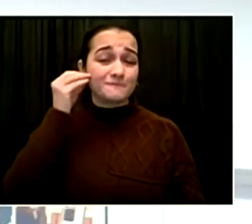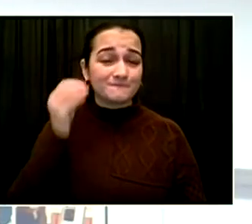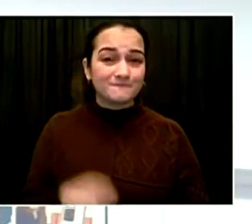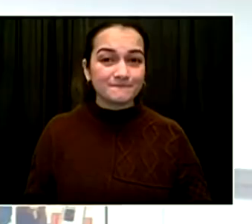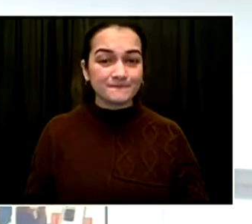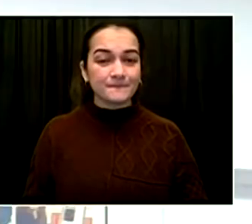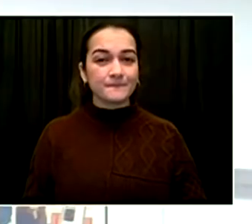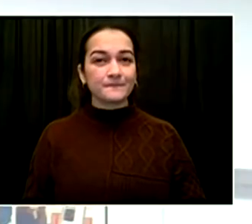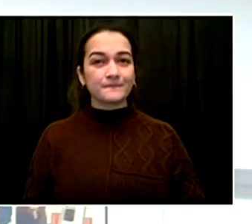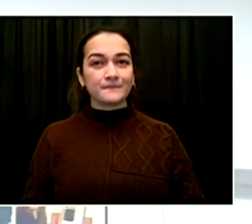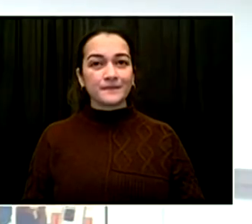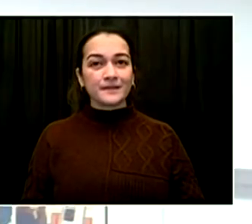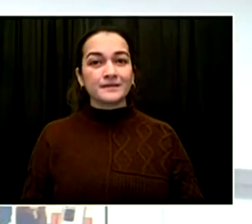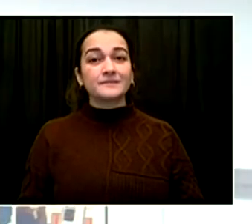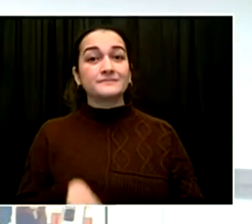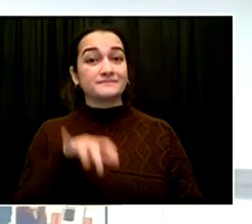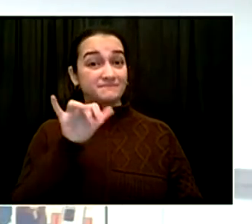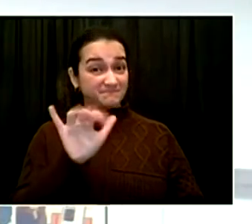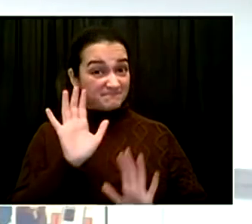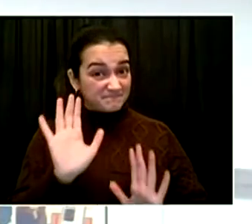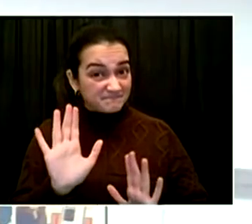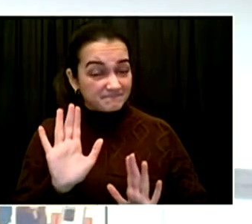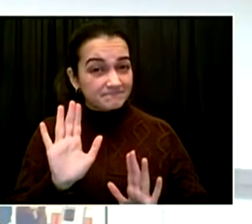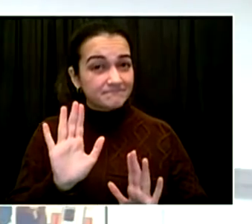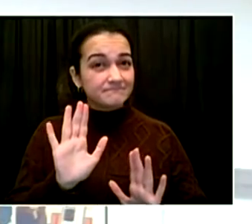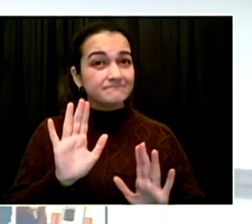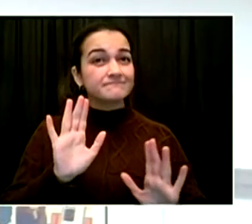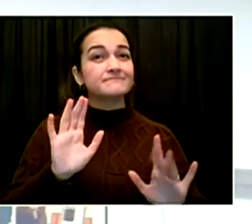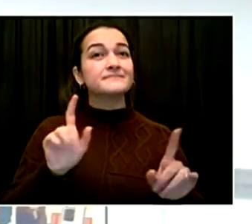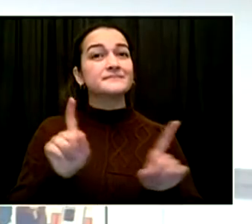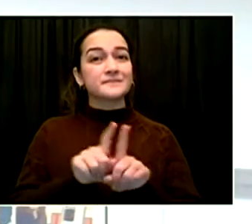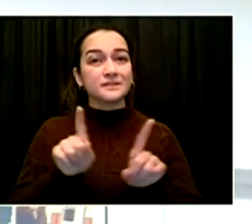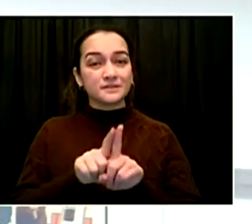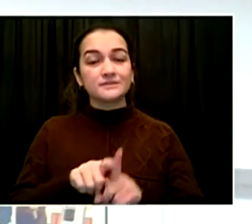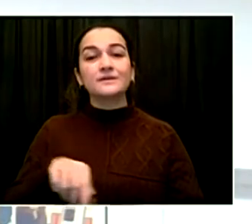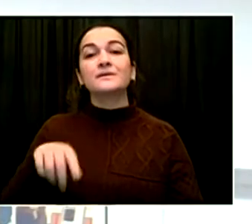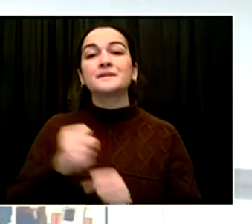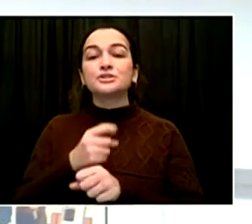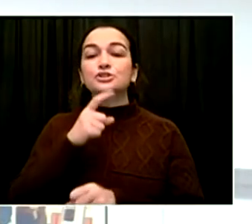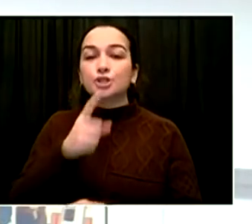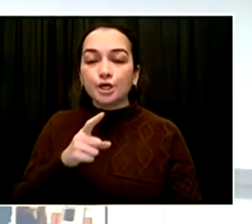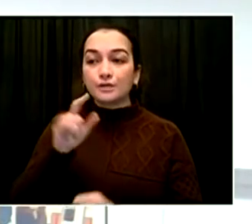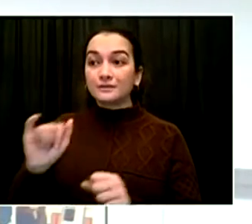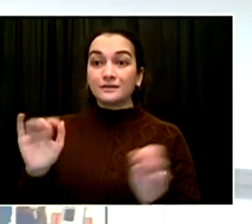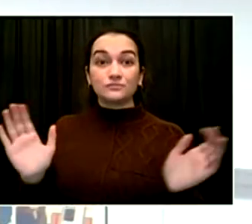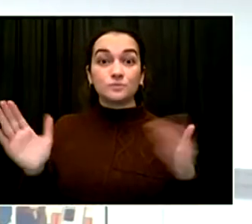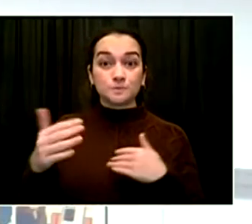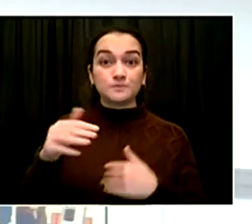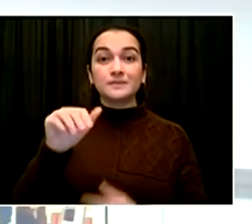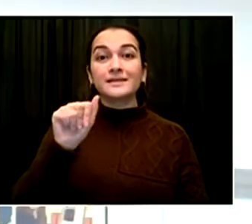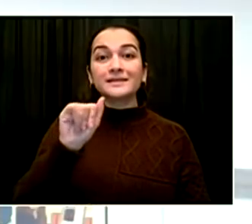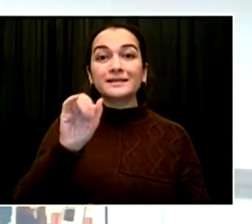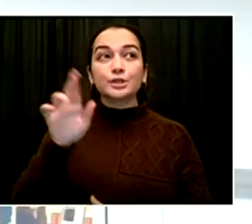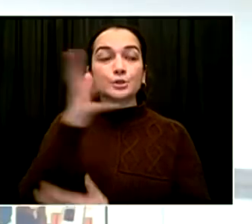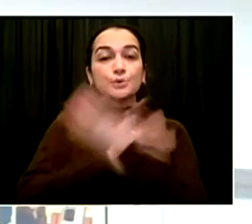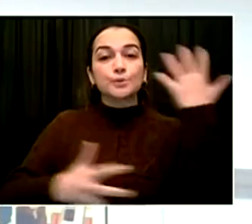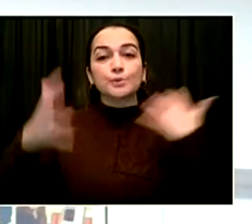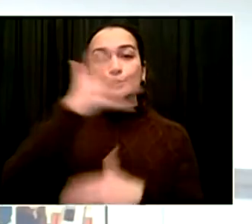YES, THEY DO HAVE PAID LEAVE THAT FACILITATES THAT AS WELL. THE FINAL THING IS, YOU KNOW,